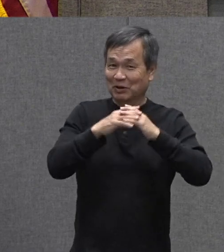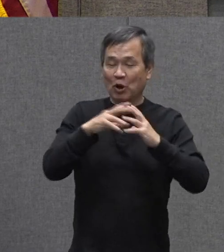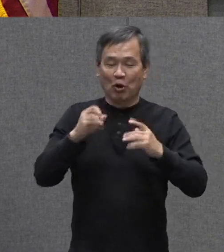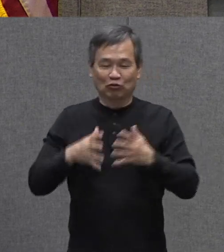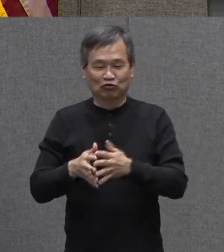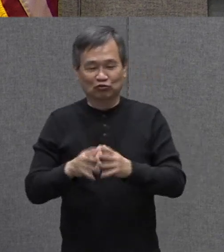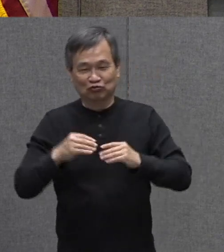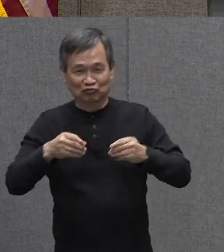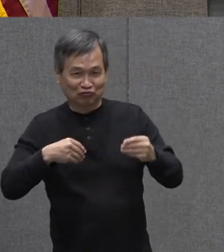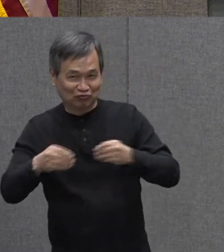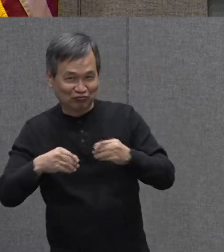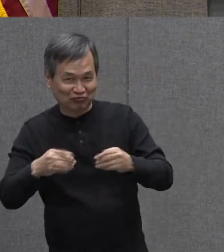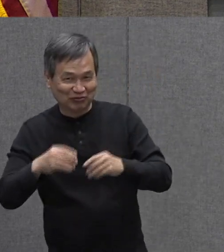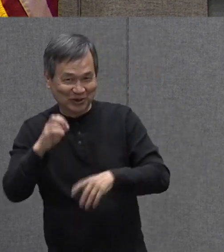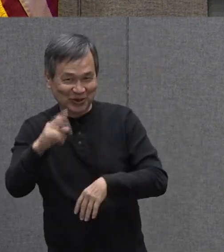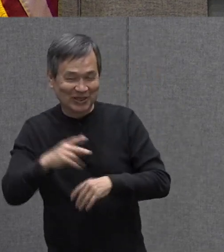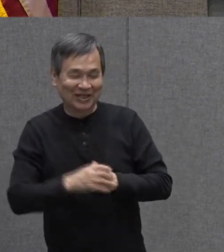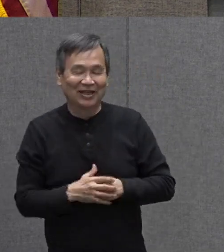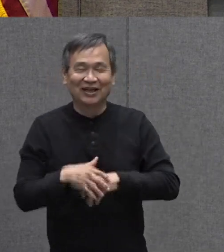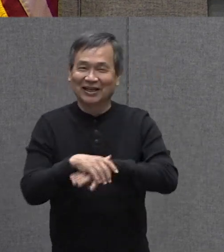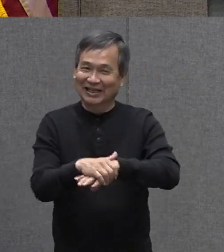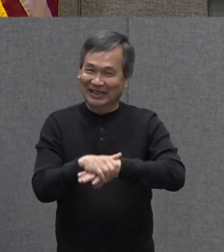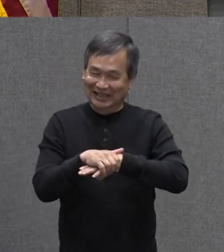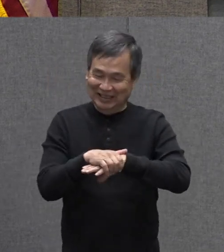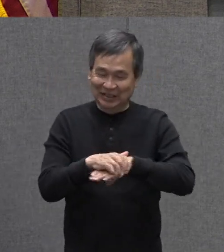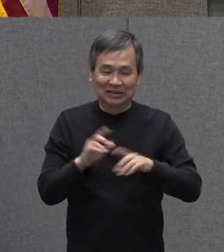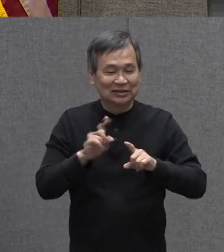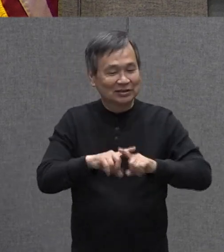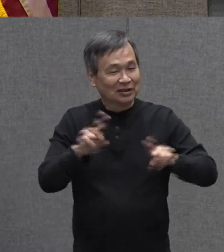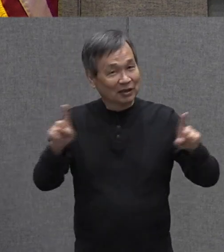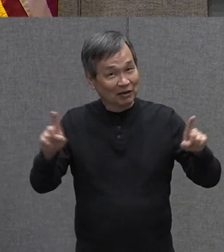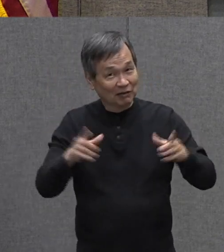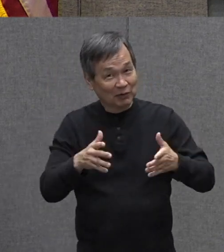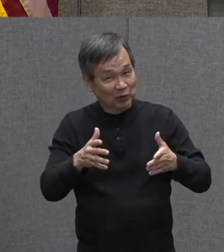In English, there's different ways to say the same thing.